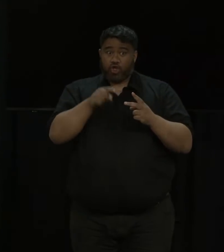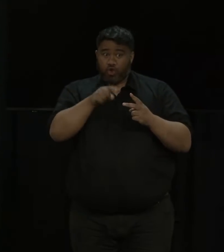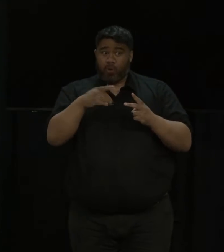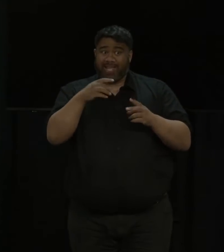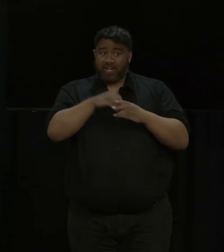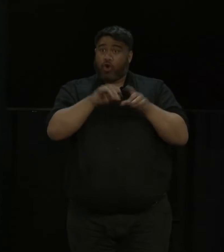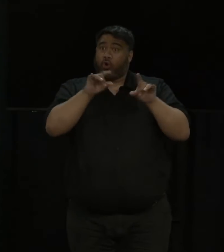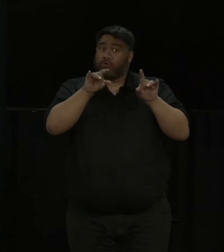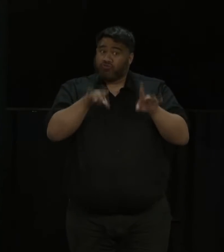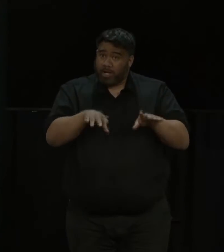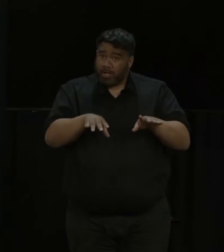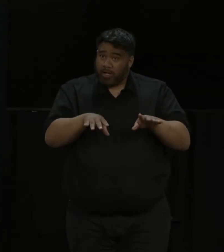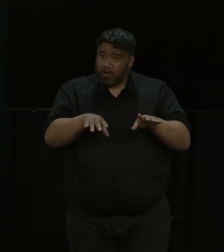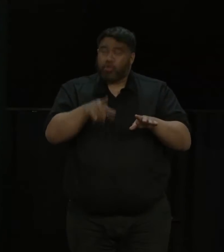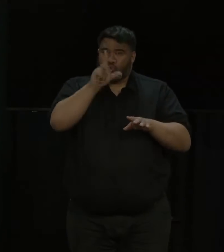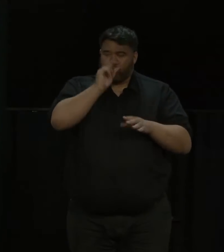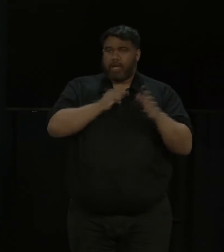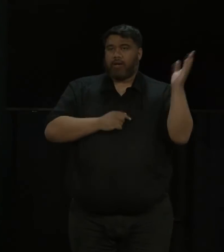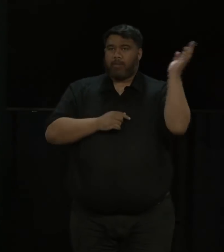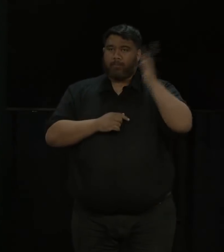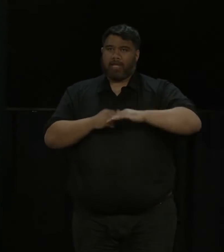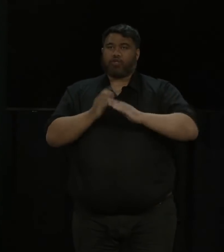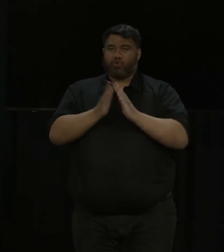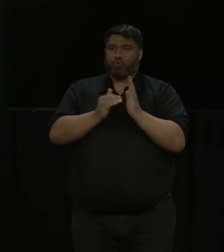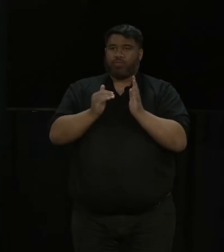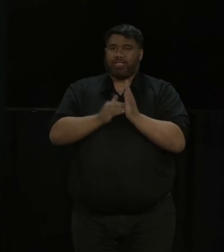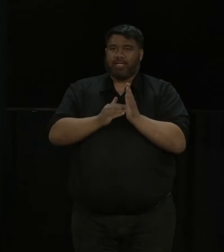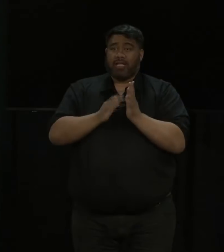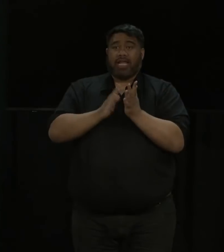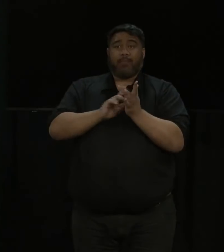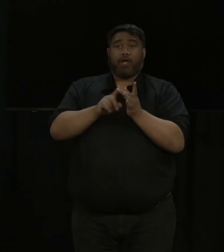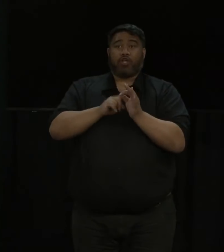Zealanders and other eligible travellers can travel to New